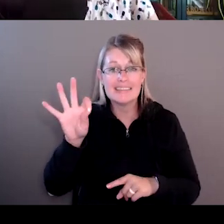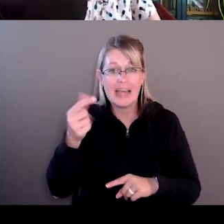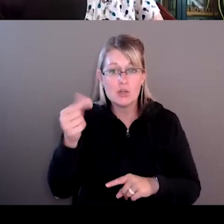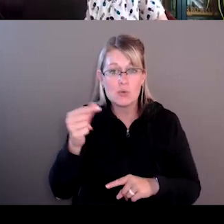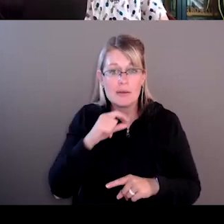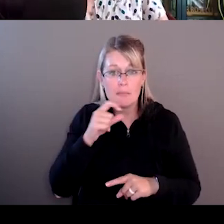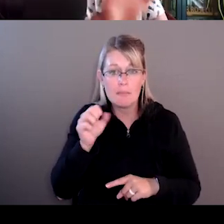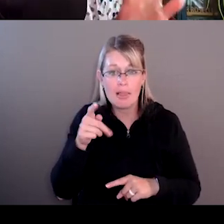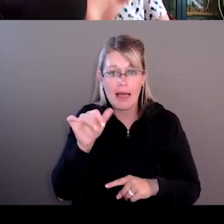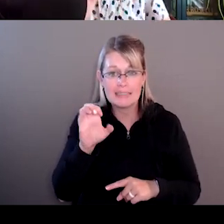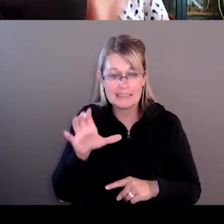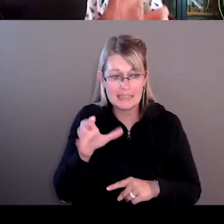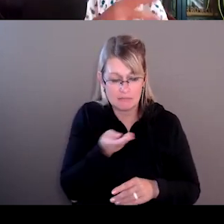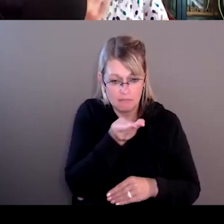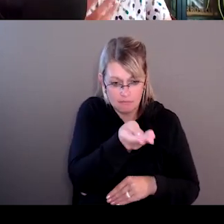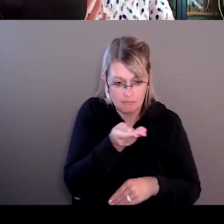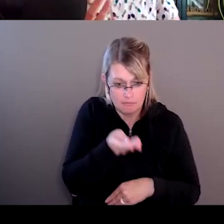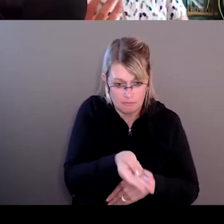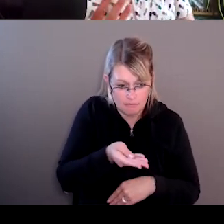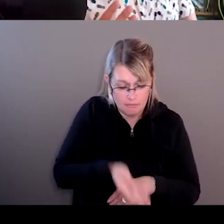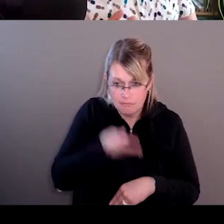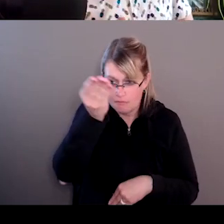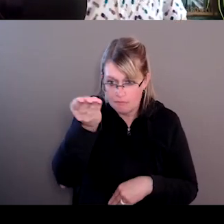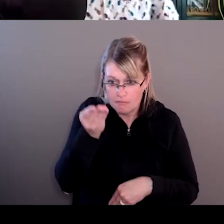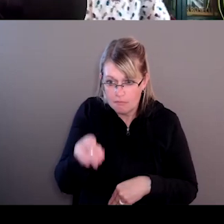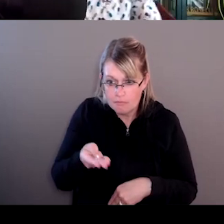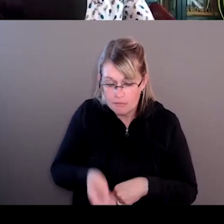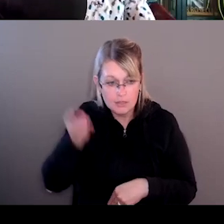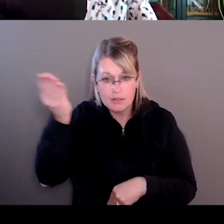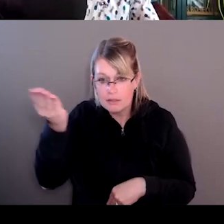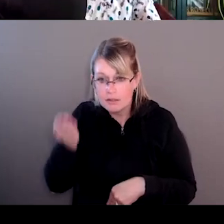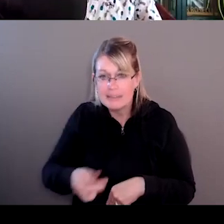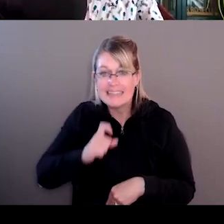sort of shoved in the guides across three rows, and each plastic bin can slide